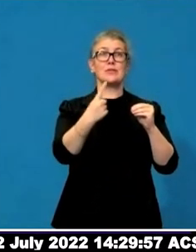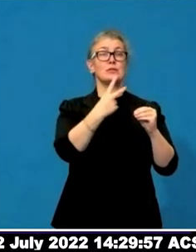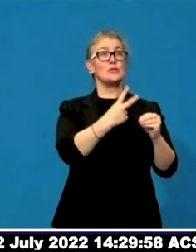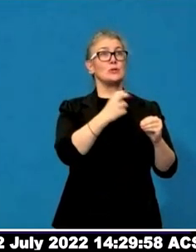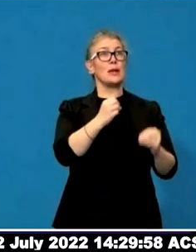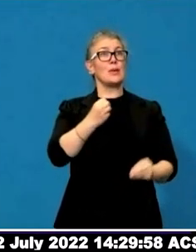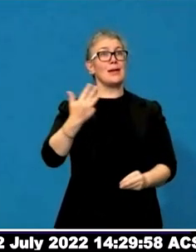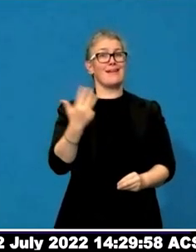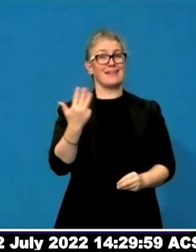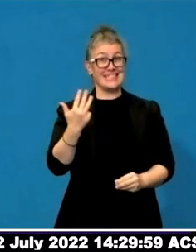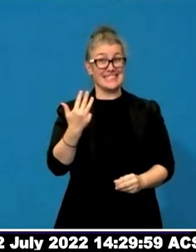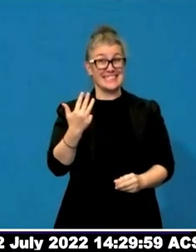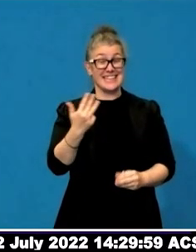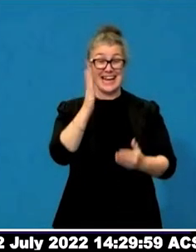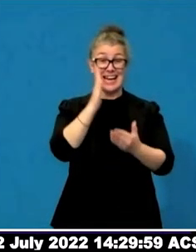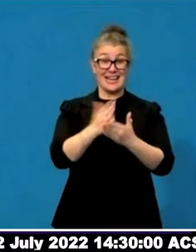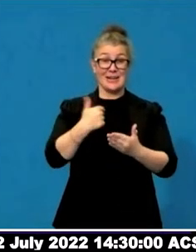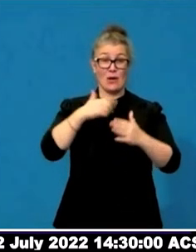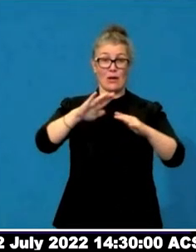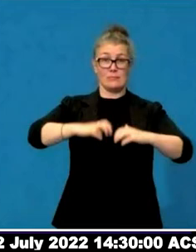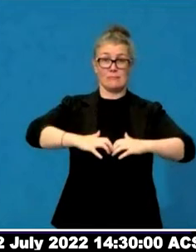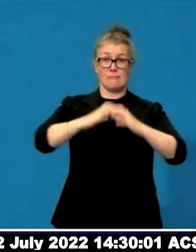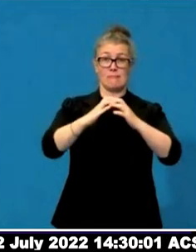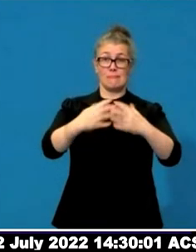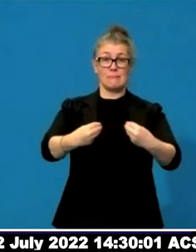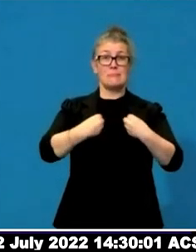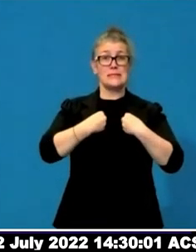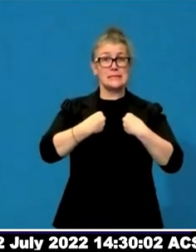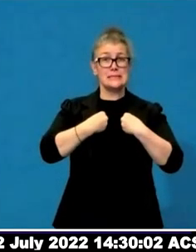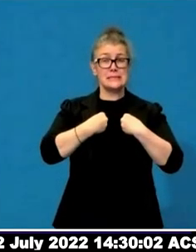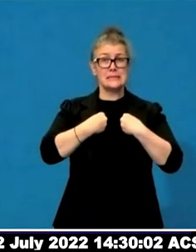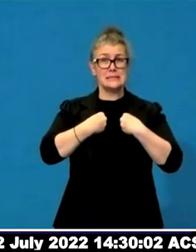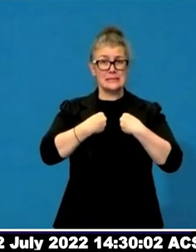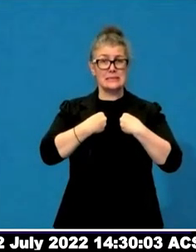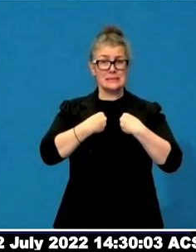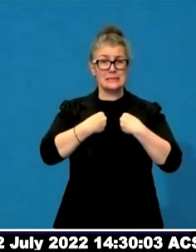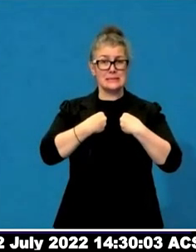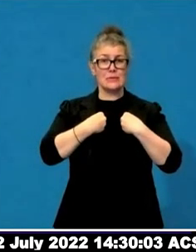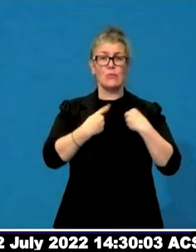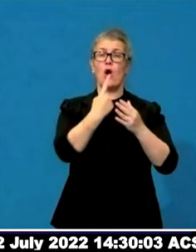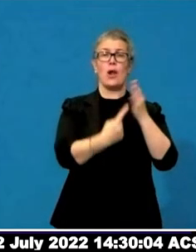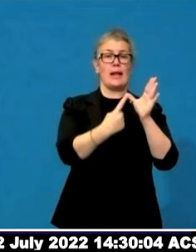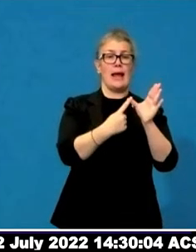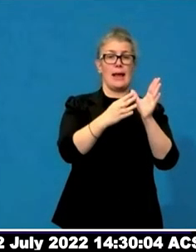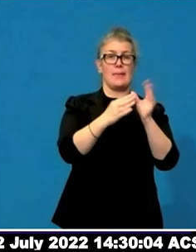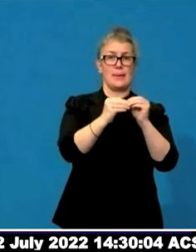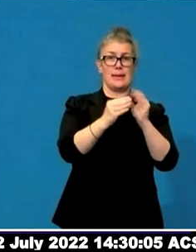So, I actually started the business or registered an ABN in December of 2018,